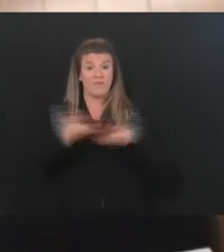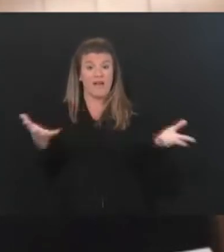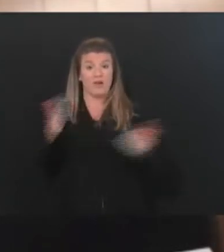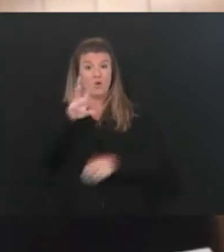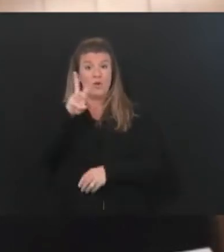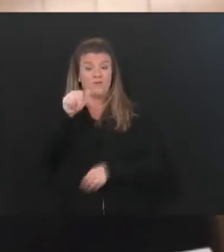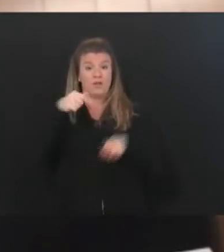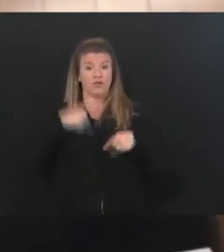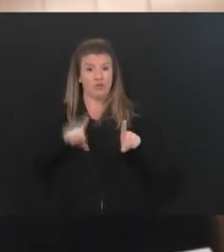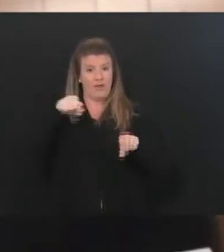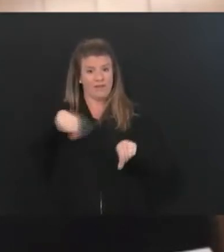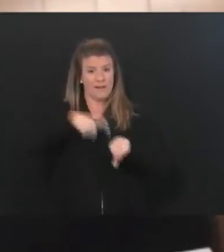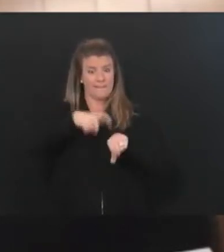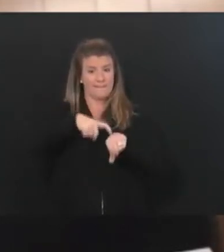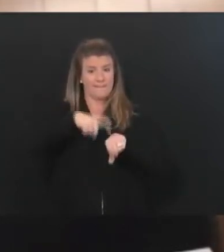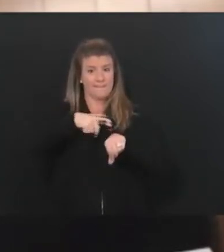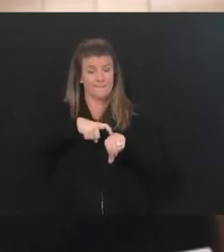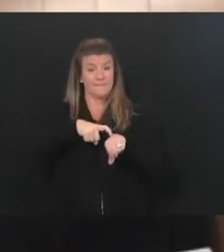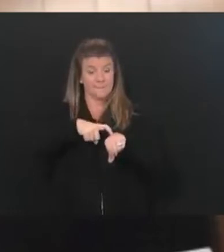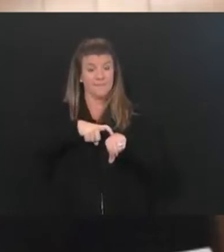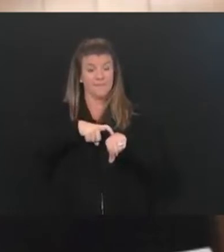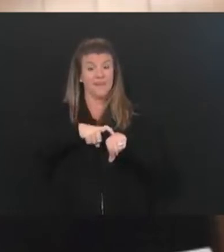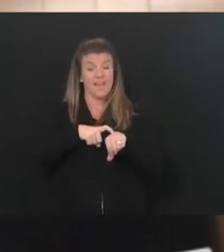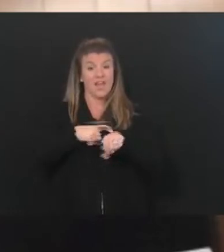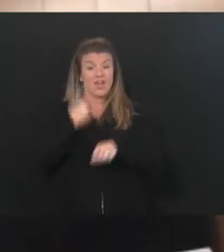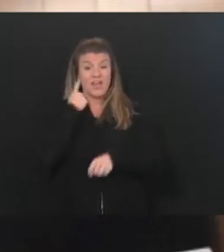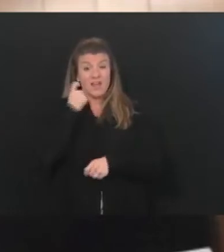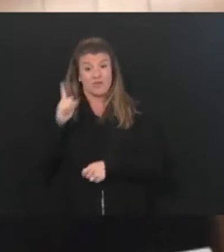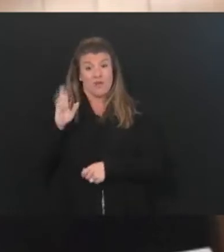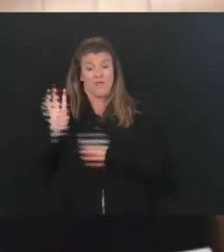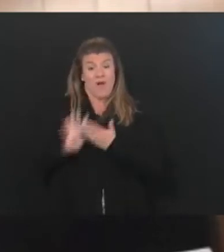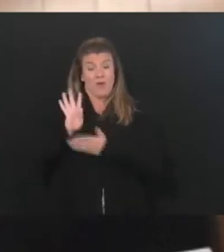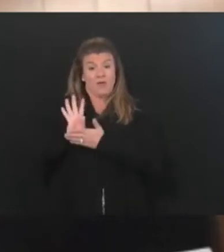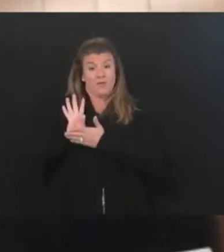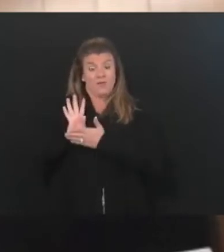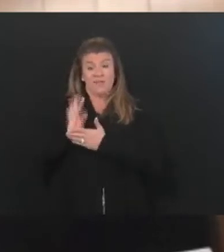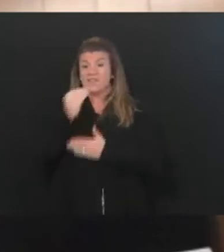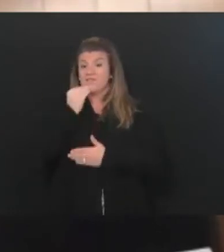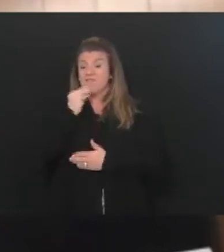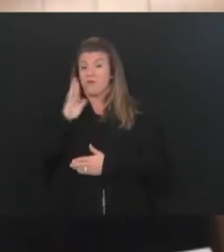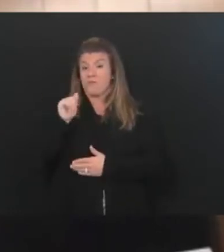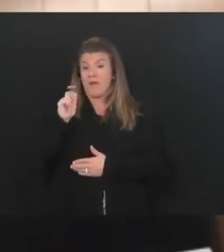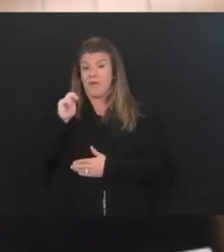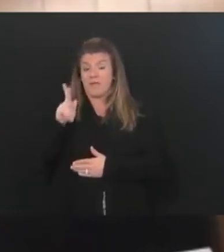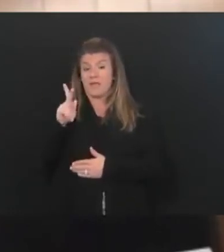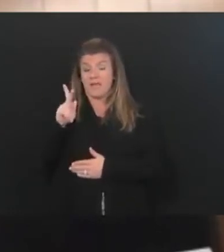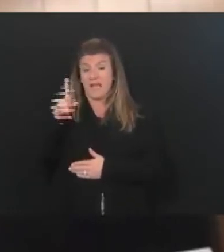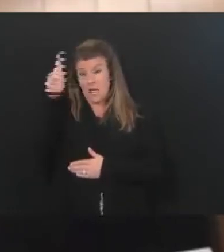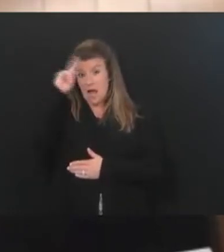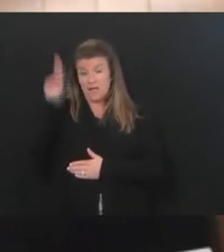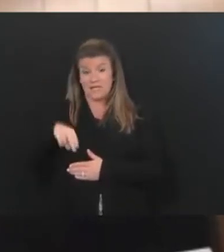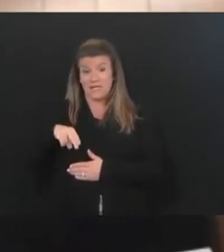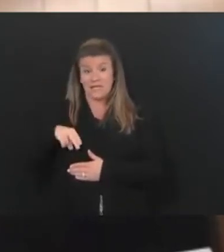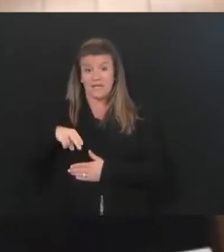IF YOU TAKE THE FOOD BANKS AND OTHER SUPPORT, OVER 1 MILLION